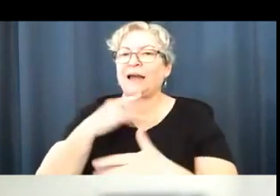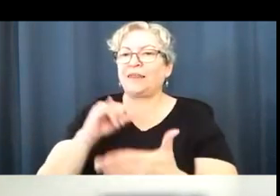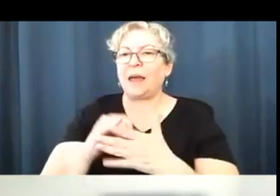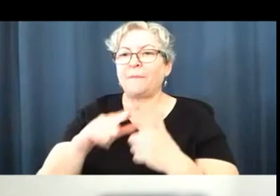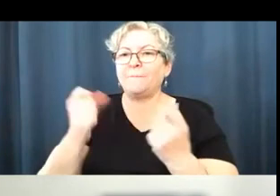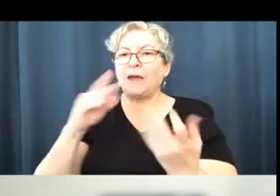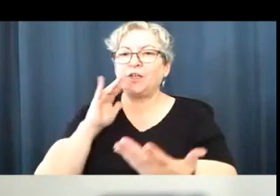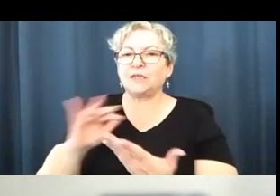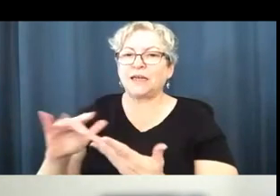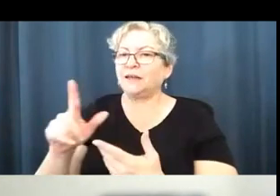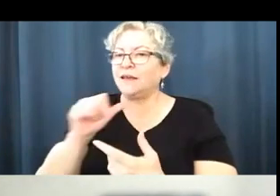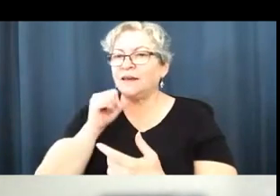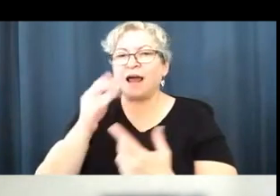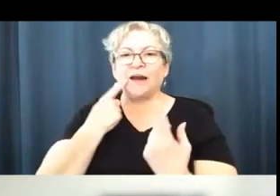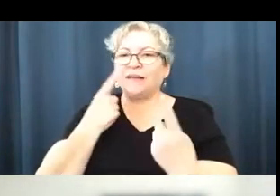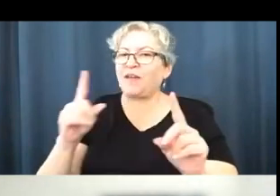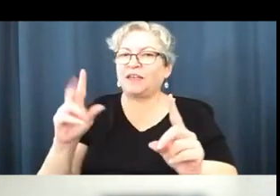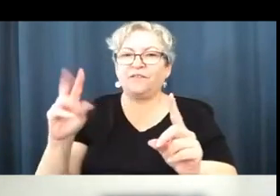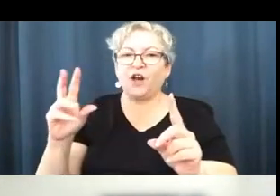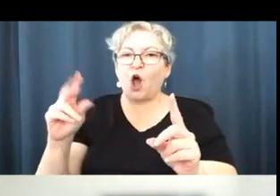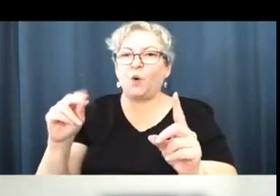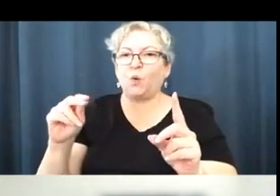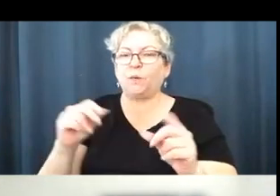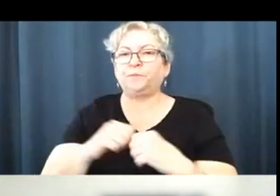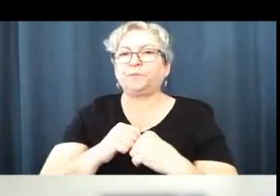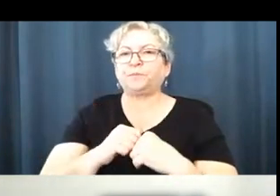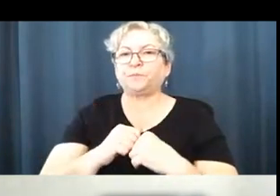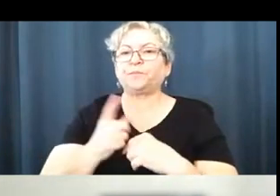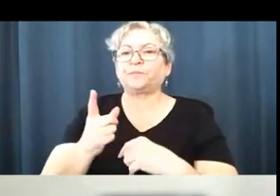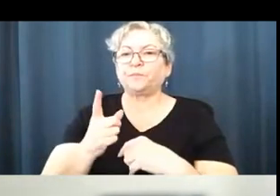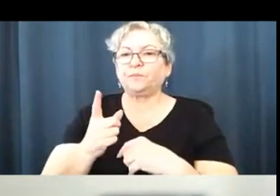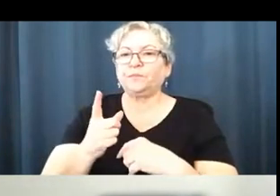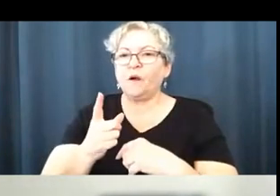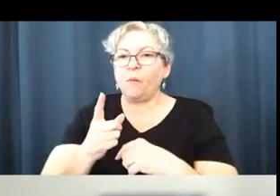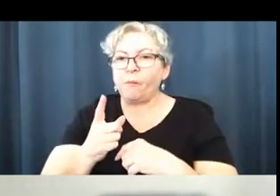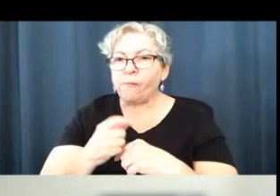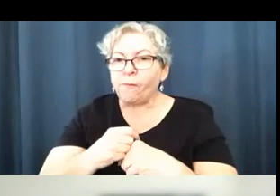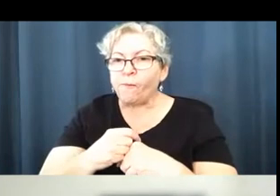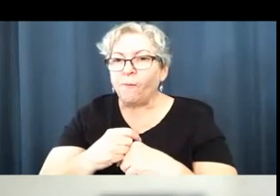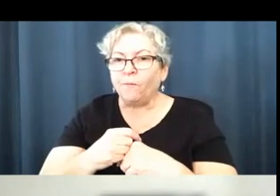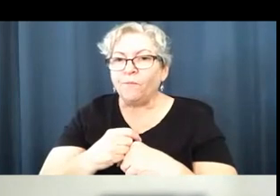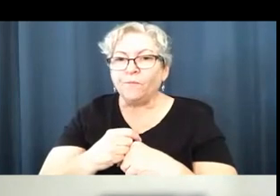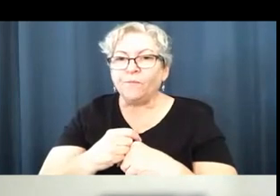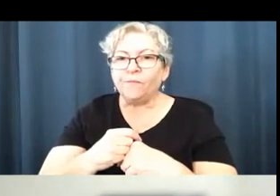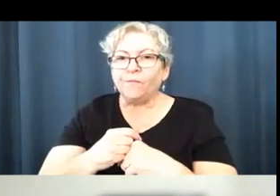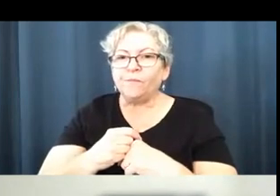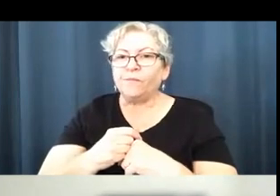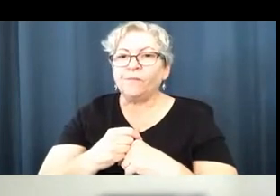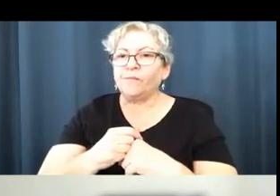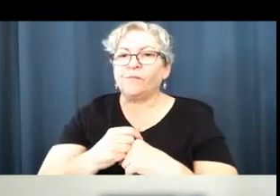that they aren't super effective, but they can be. Is not accessible. Yeah, exactly, they can be very inaccessible.